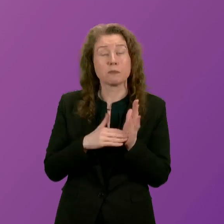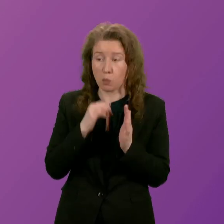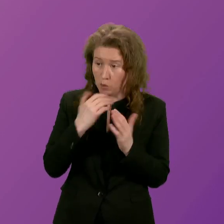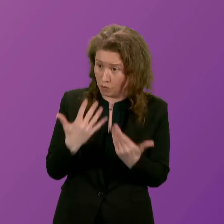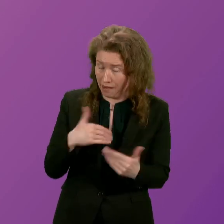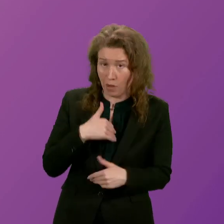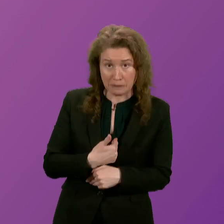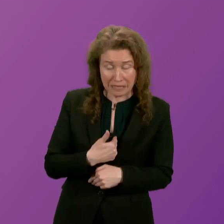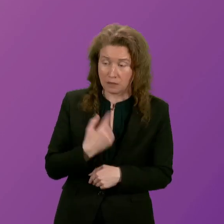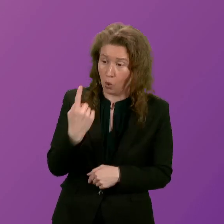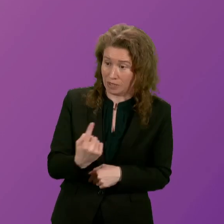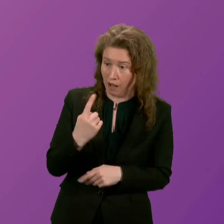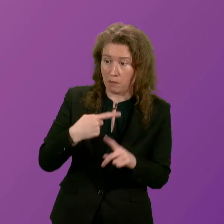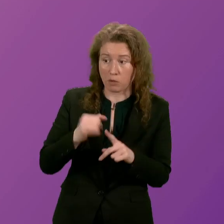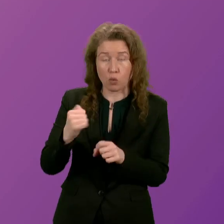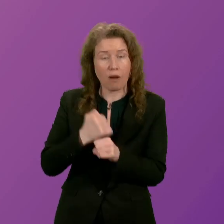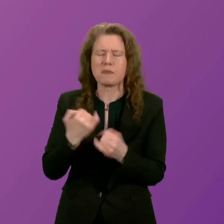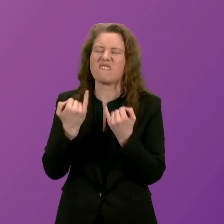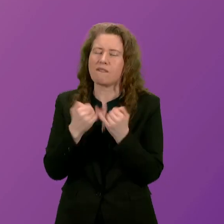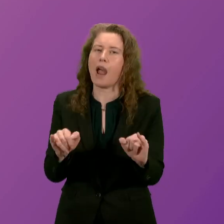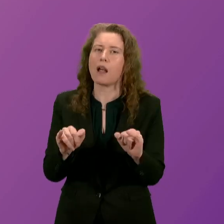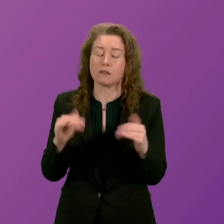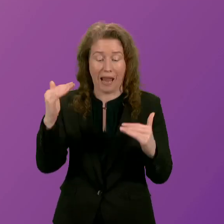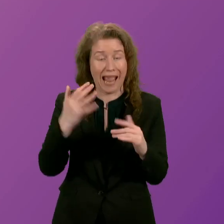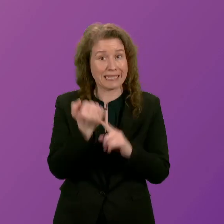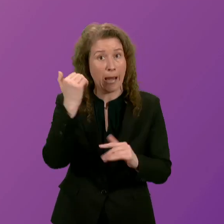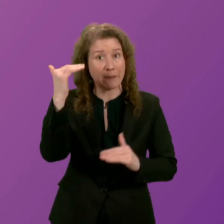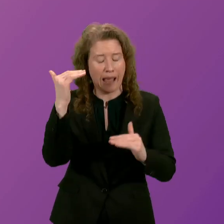admit that he and his Government have failed to close the attainment gap?